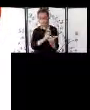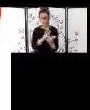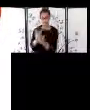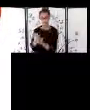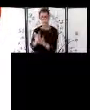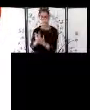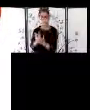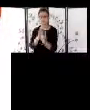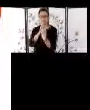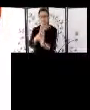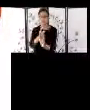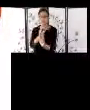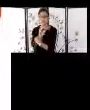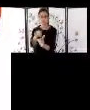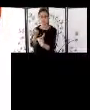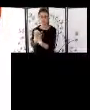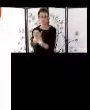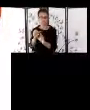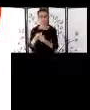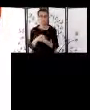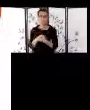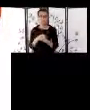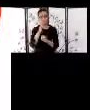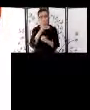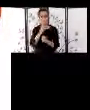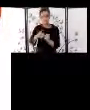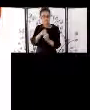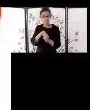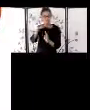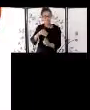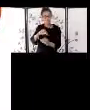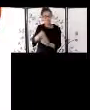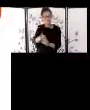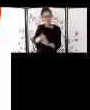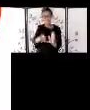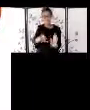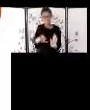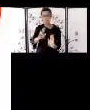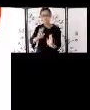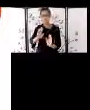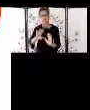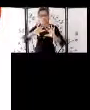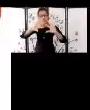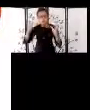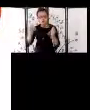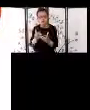about your overall artistic practice and goals. This is where you really have the opportunity